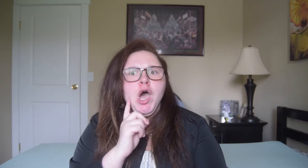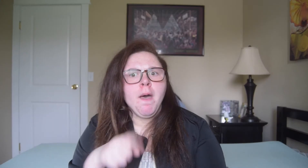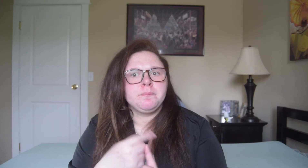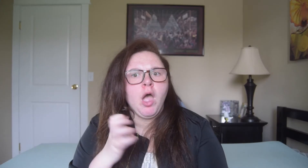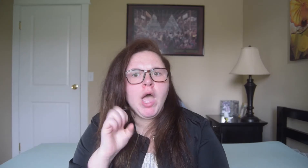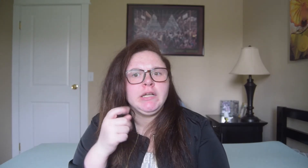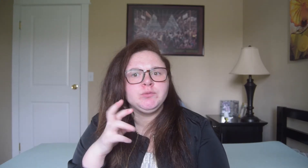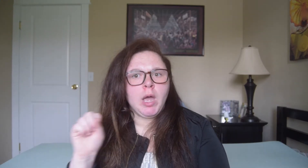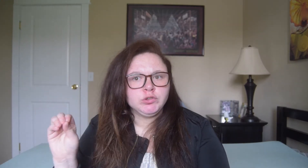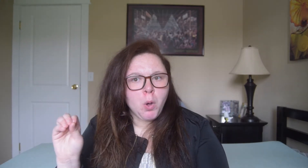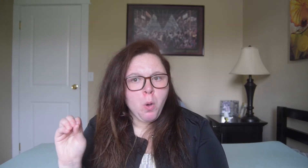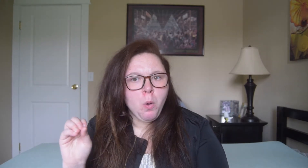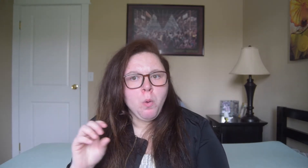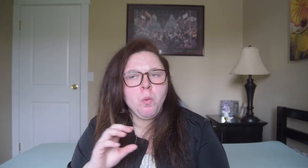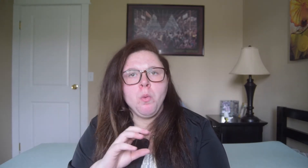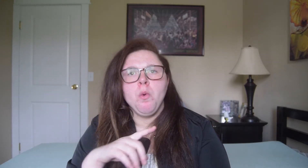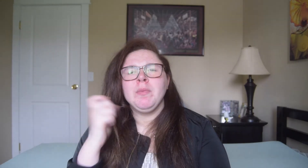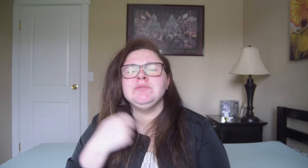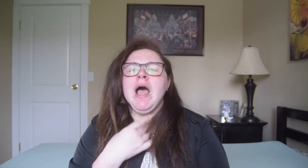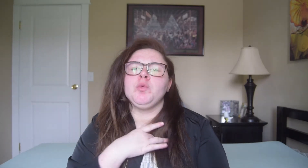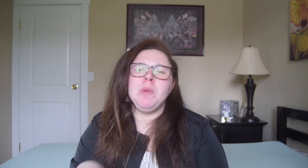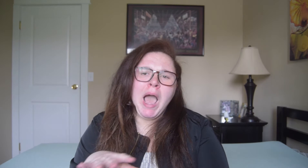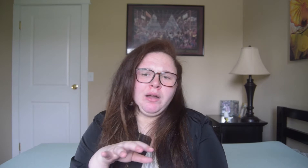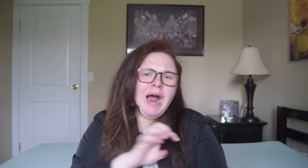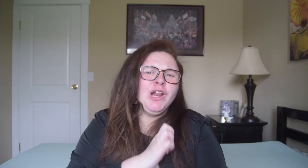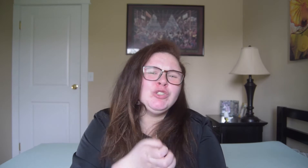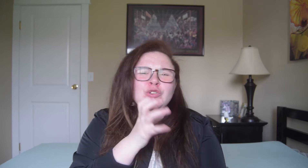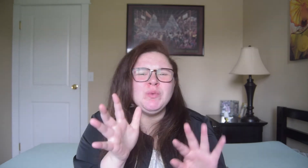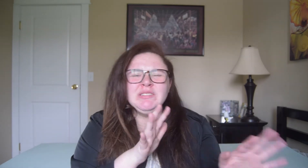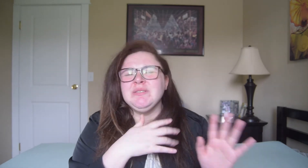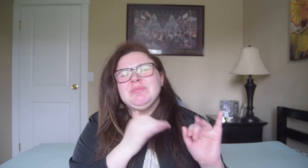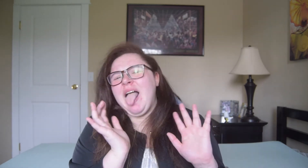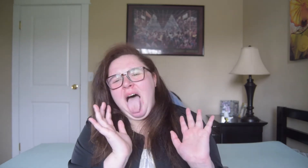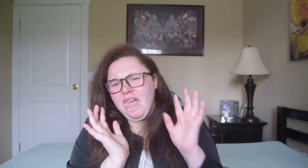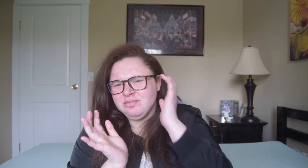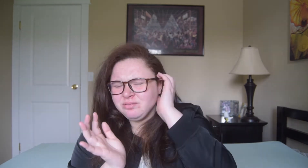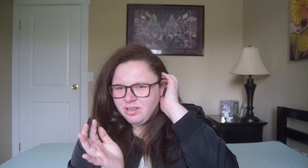I've heard about espresso because I don't like energy drinks (it's gross tbh)